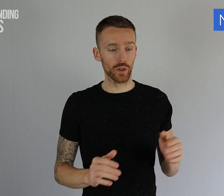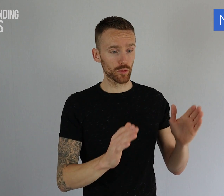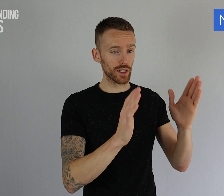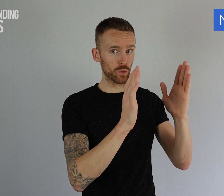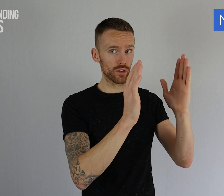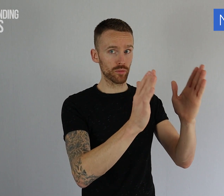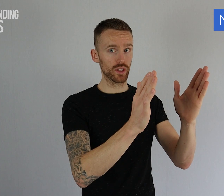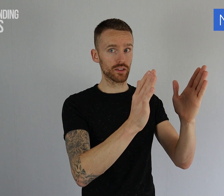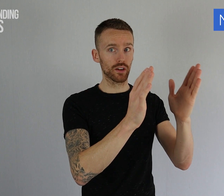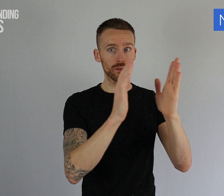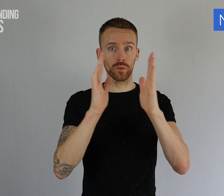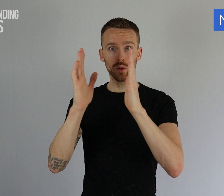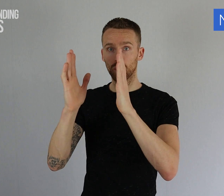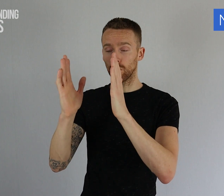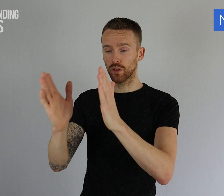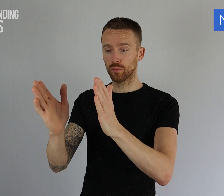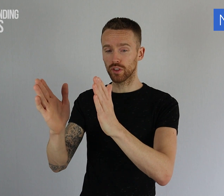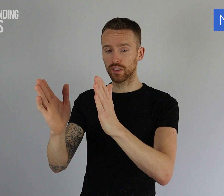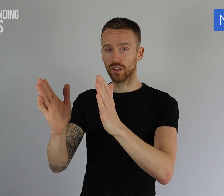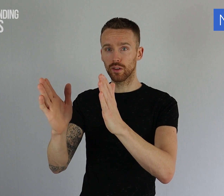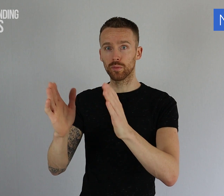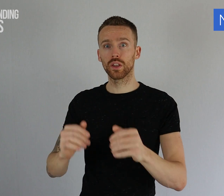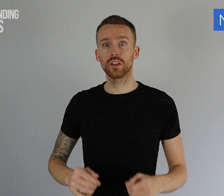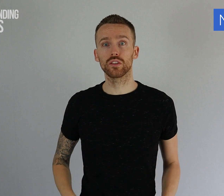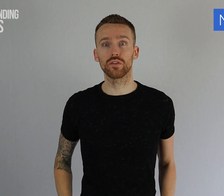So we're going to place one number in this column. One number number in this column.